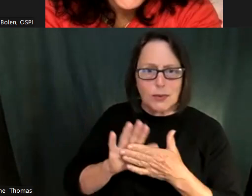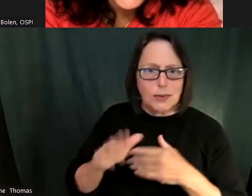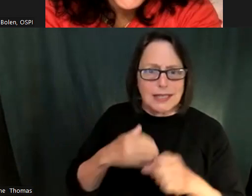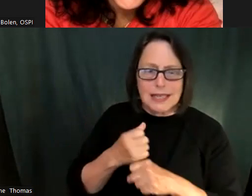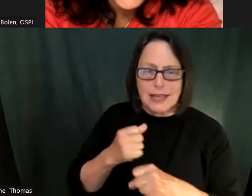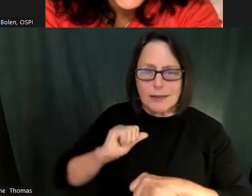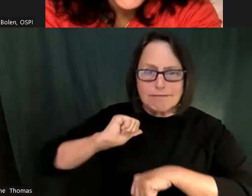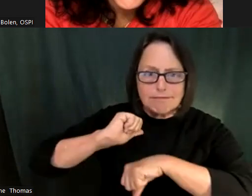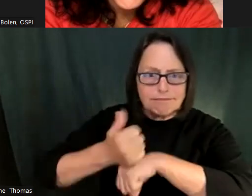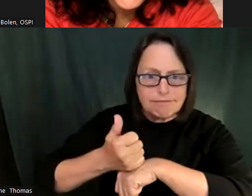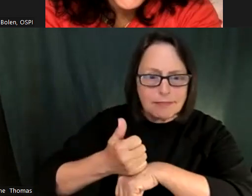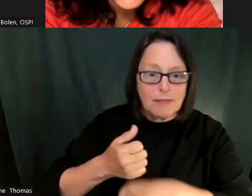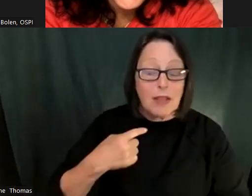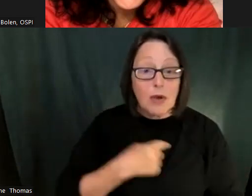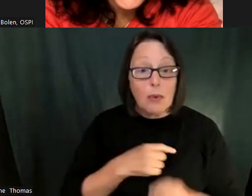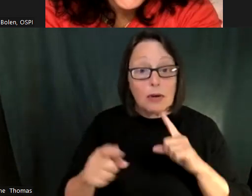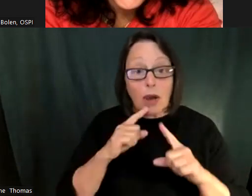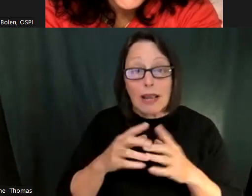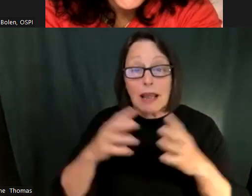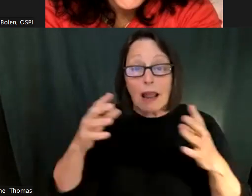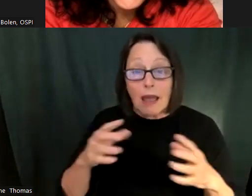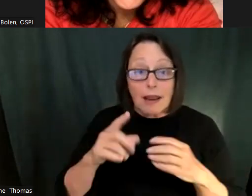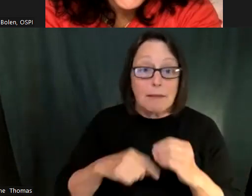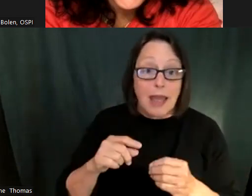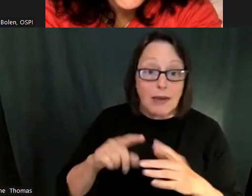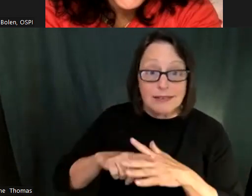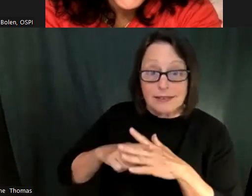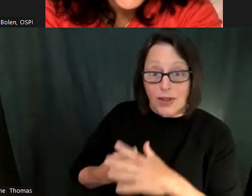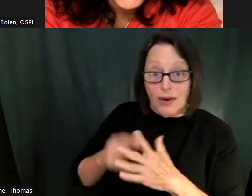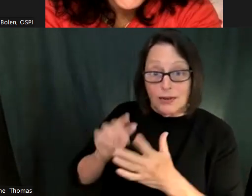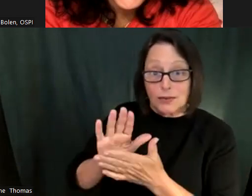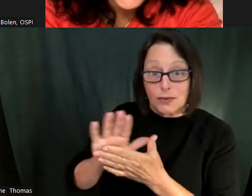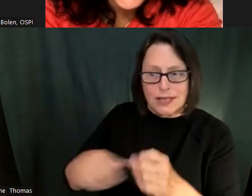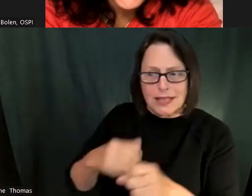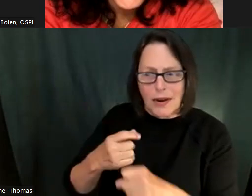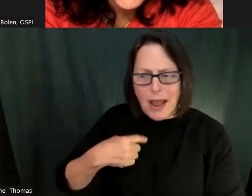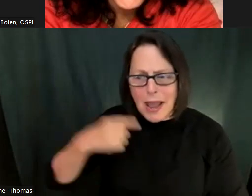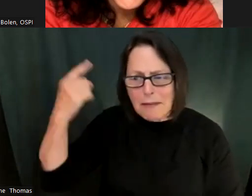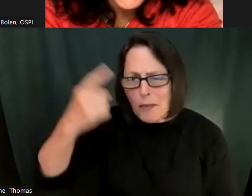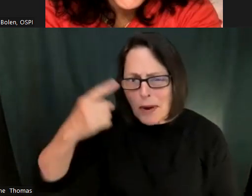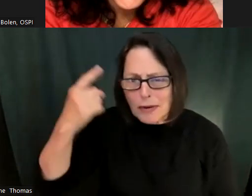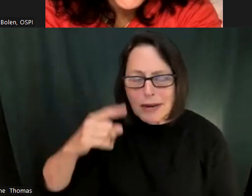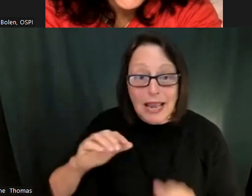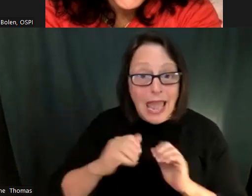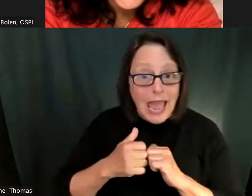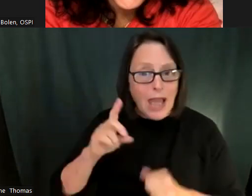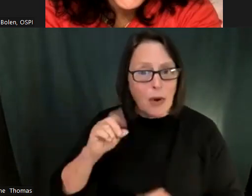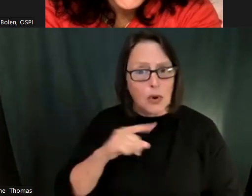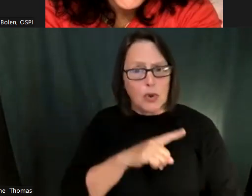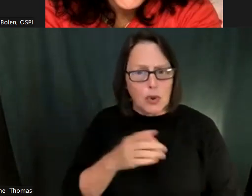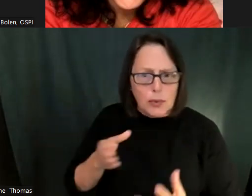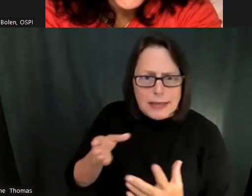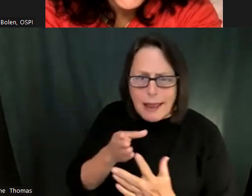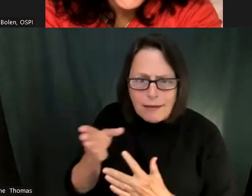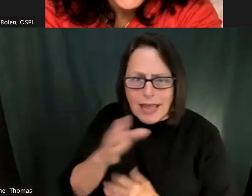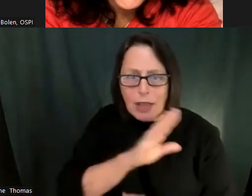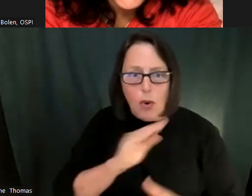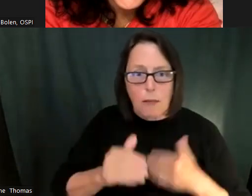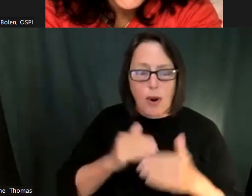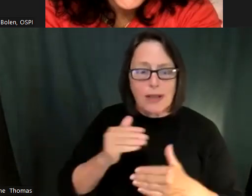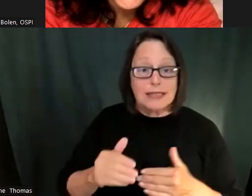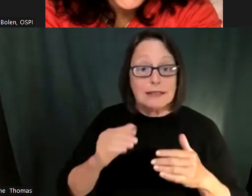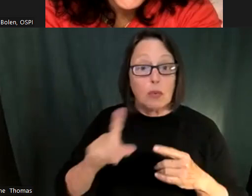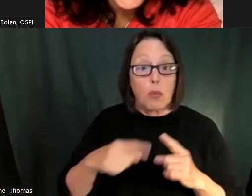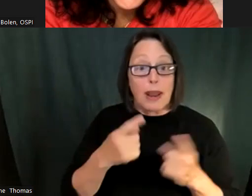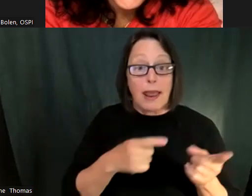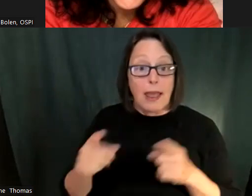That's amazing that you bring that up because I also think how important and crucial it is. To take the time to even learn how to pronounce your students names correctly and just setting that tone from the beginning of this.